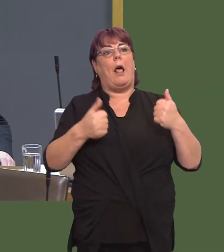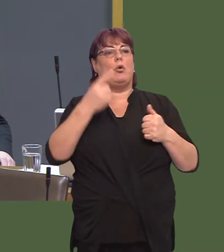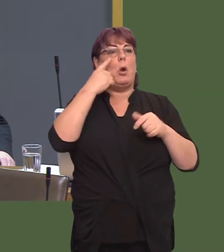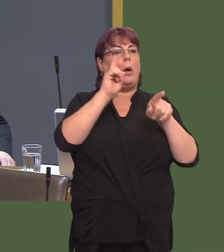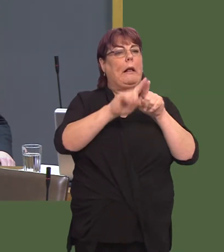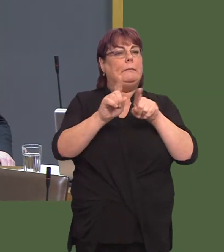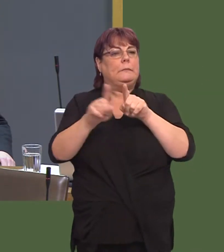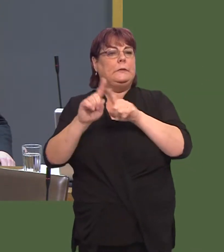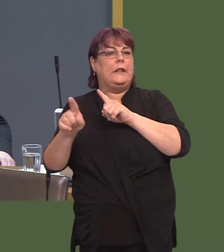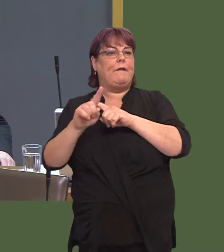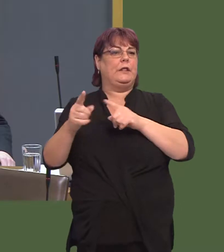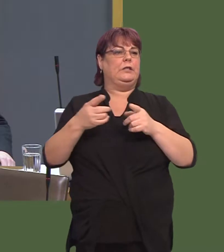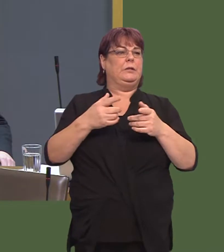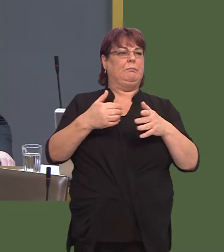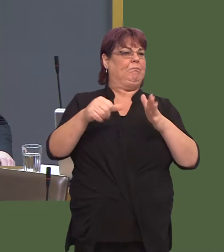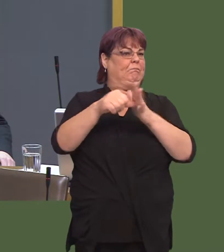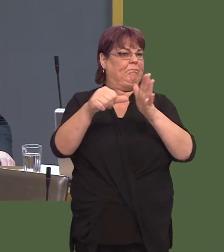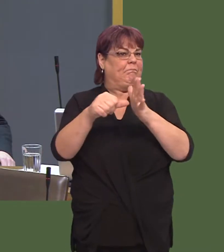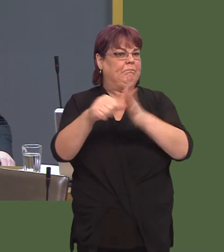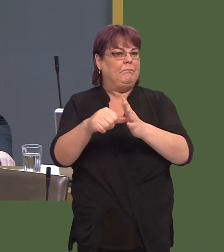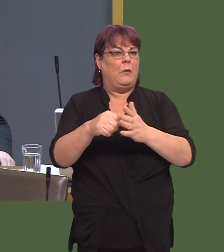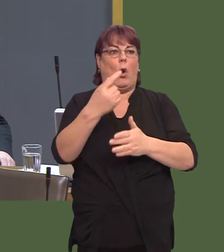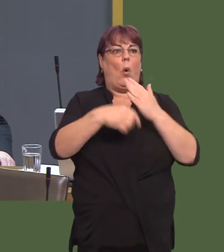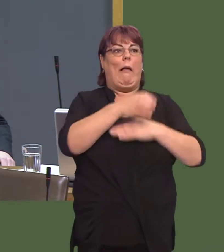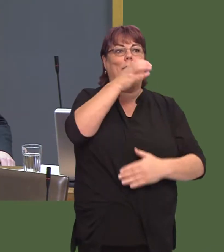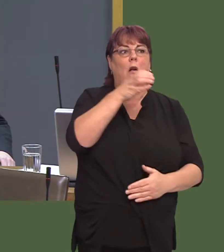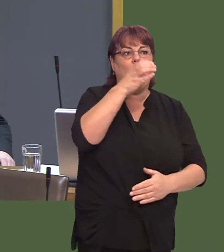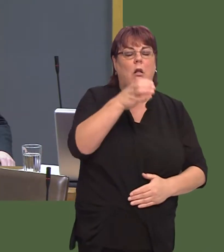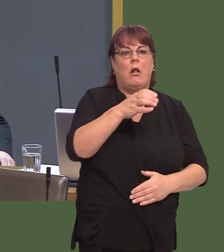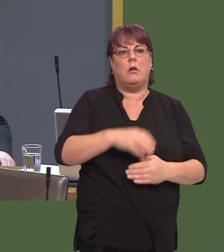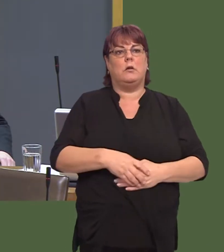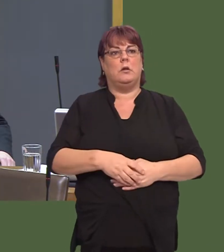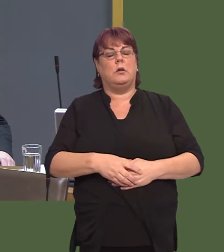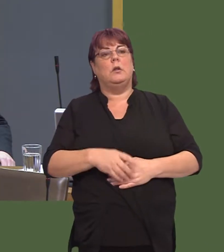What assessment has your Government made of the impact of minimum alcohol pricing on the